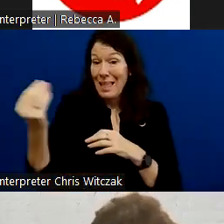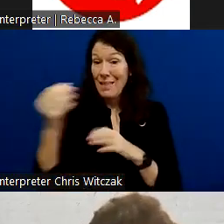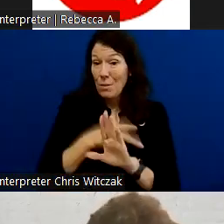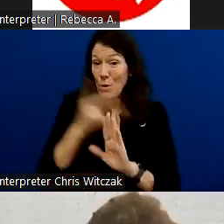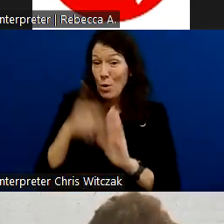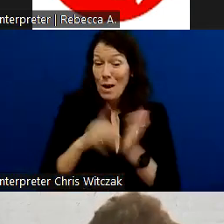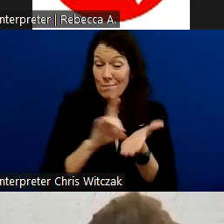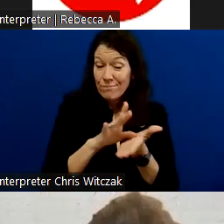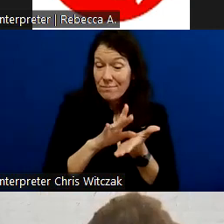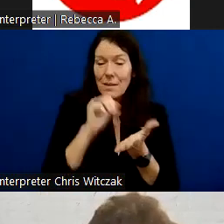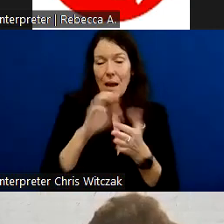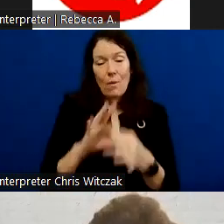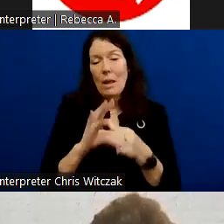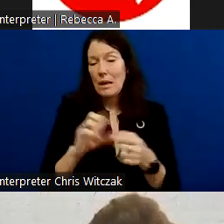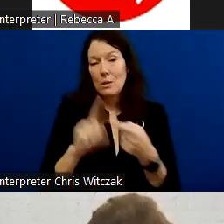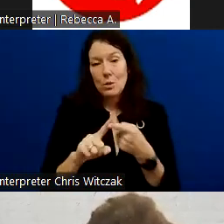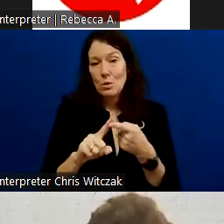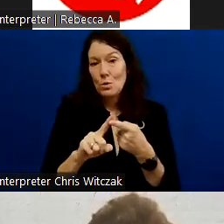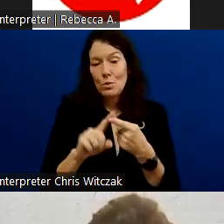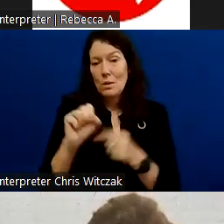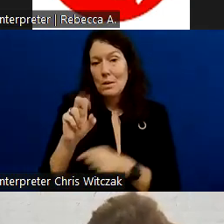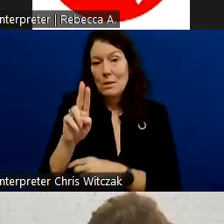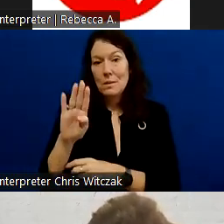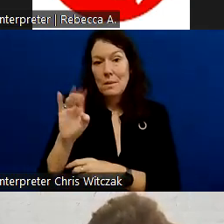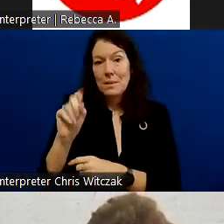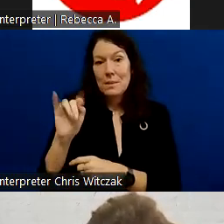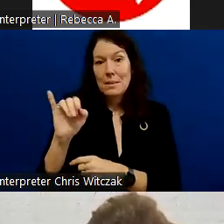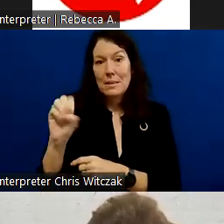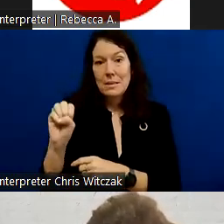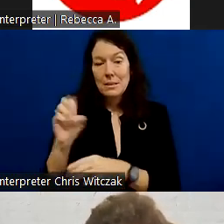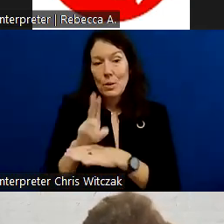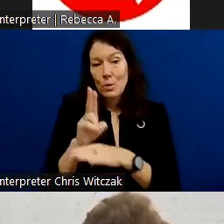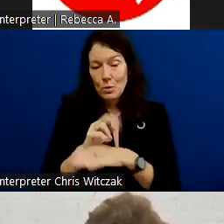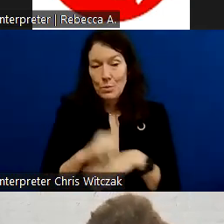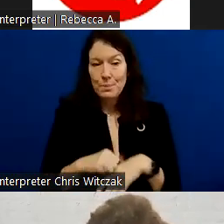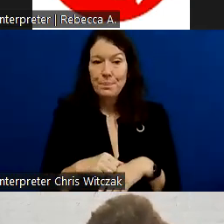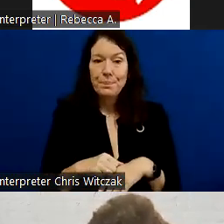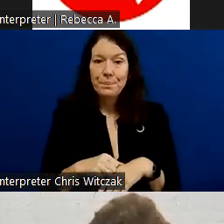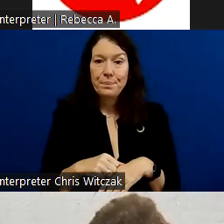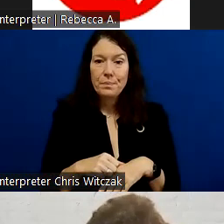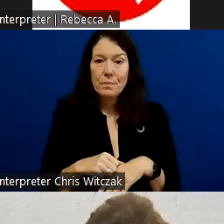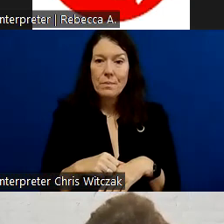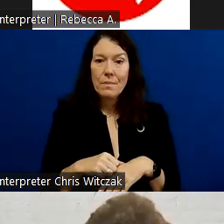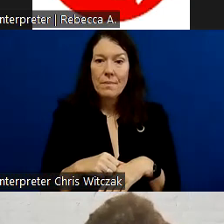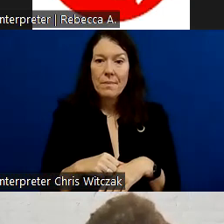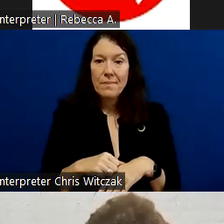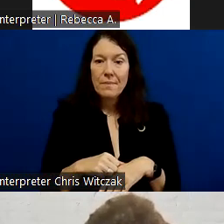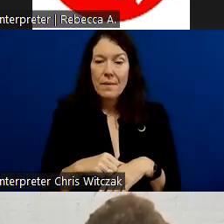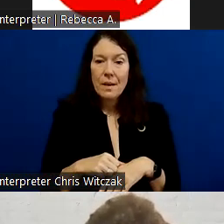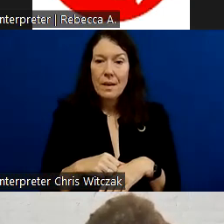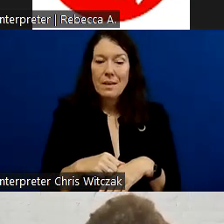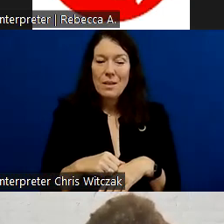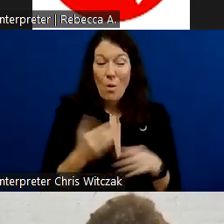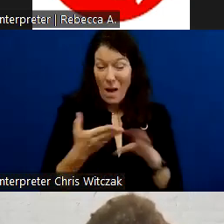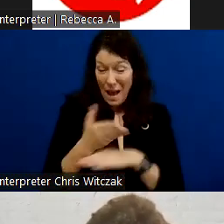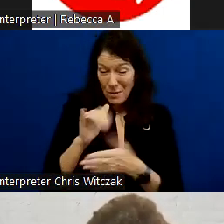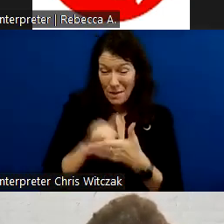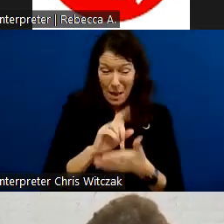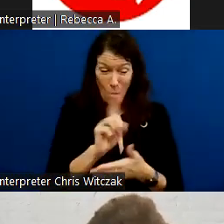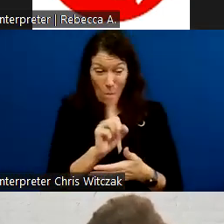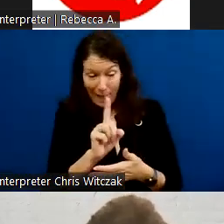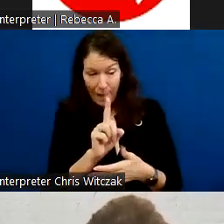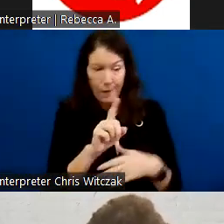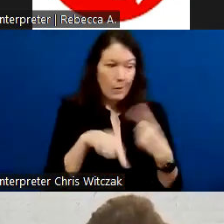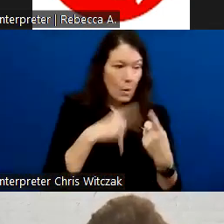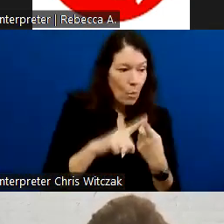use either right so after that kind of where and when the substance use happens um I would